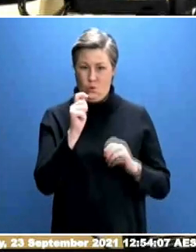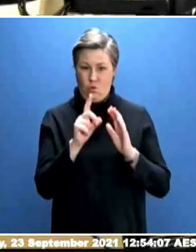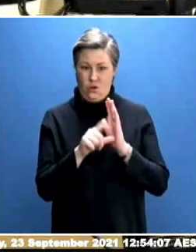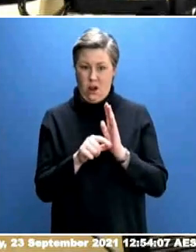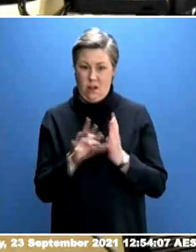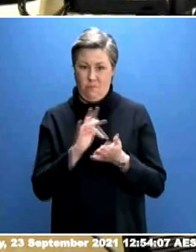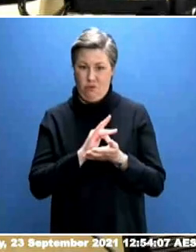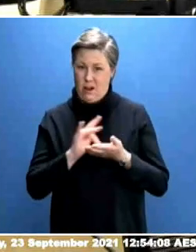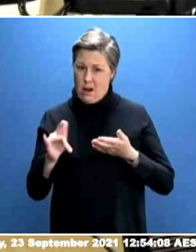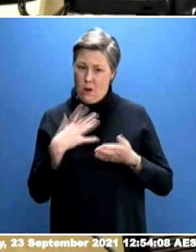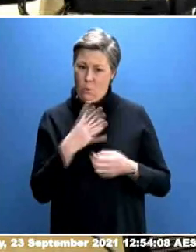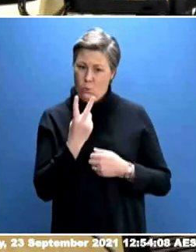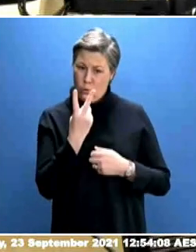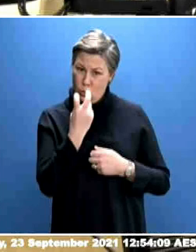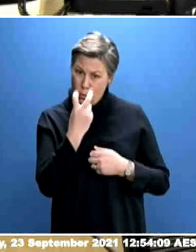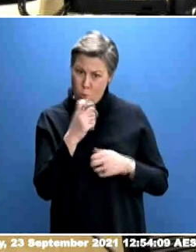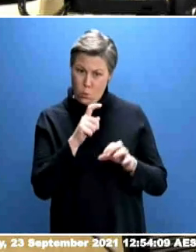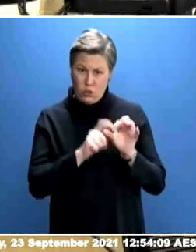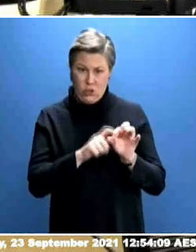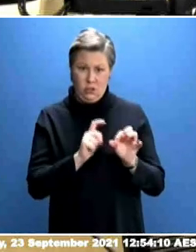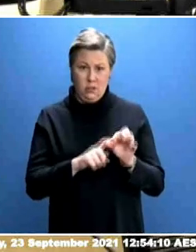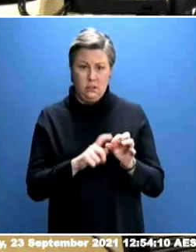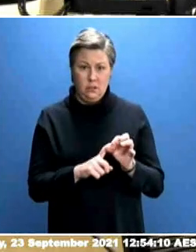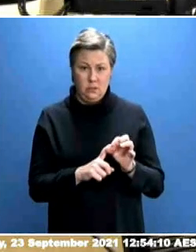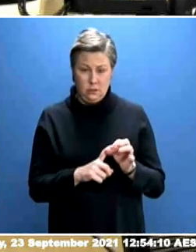back to something that's on the screen at the moment on the page we have.